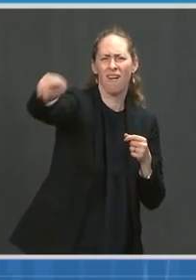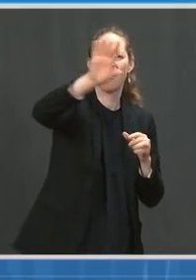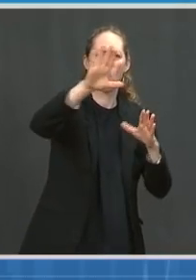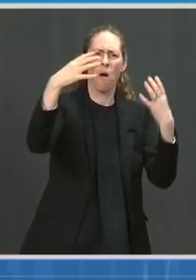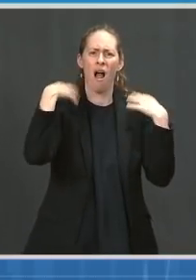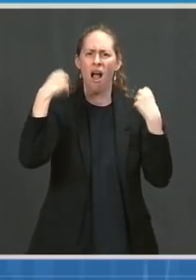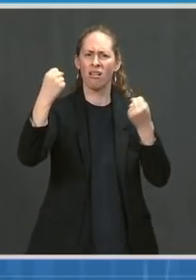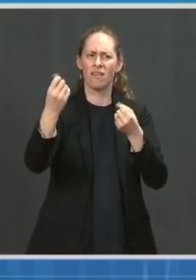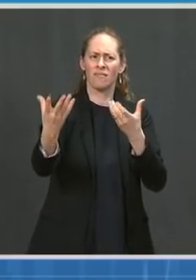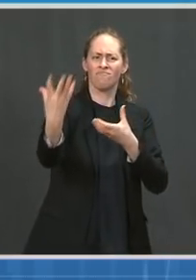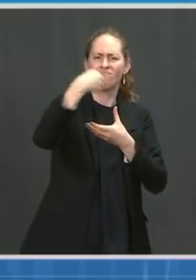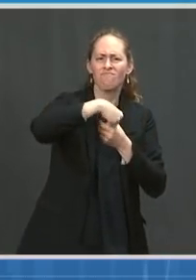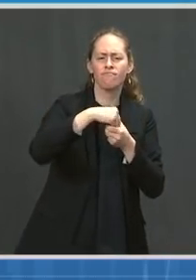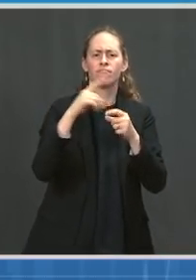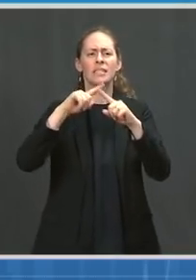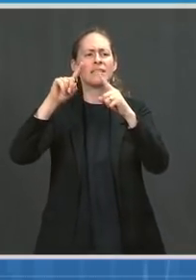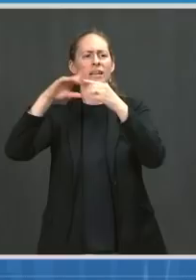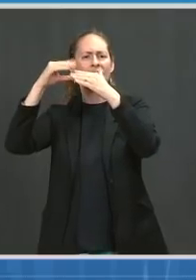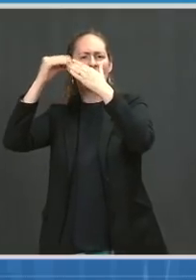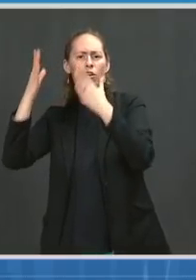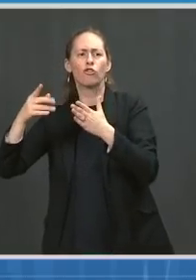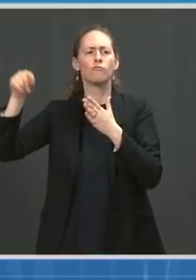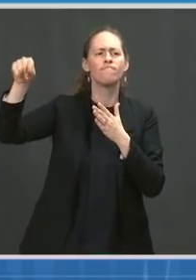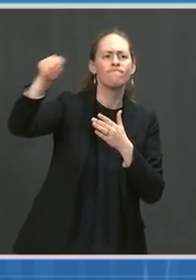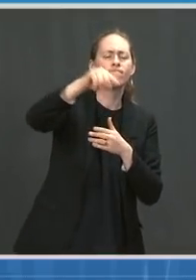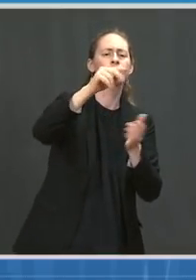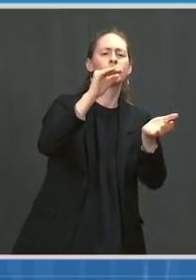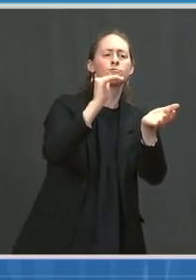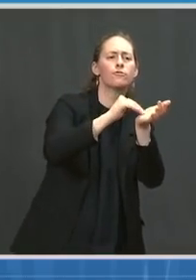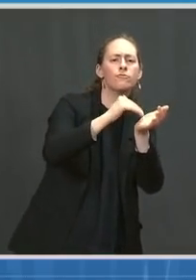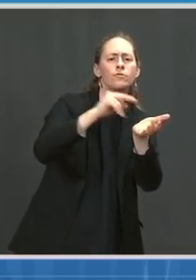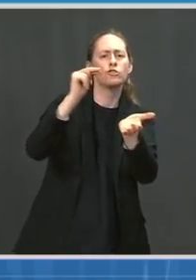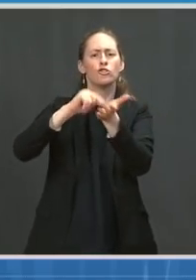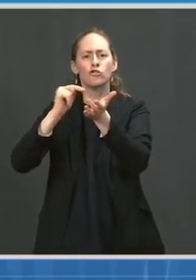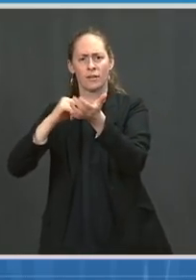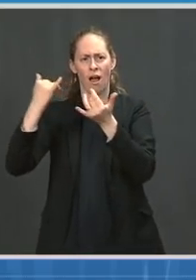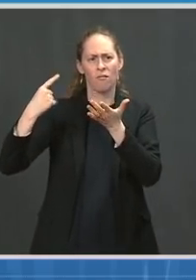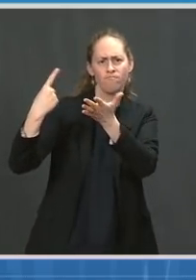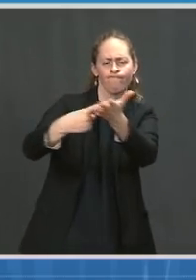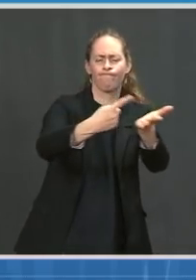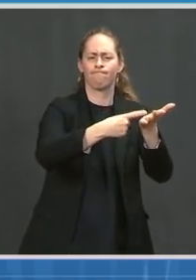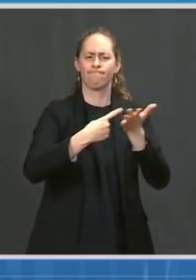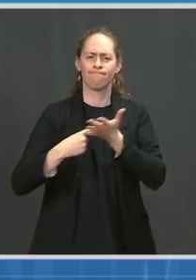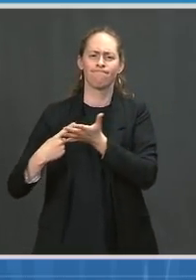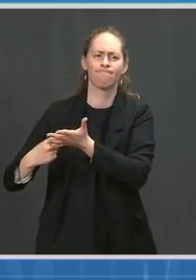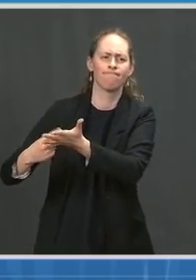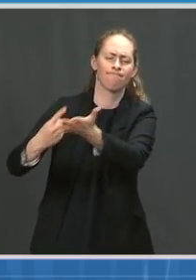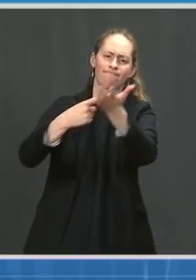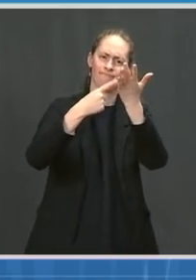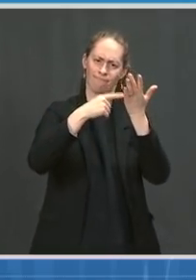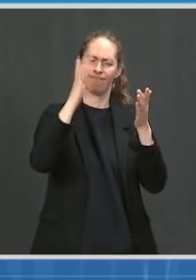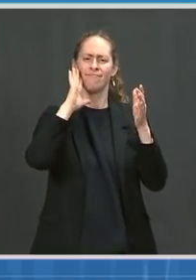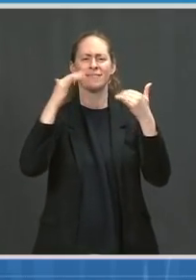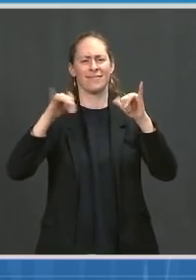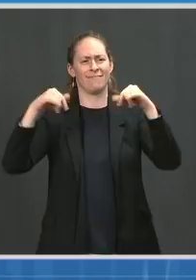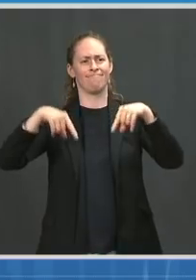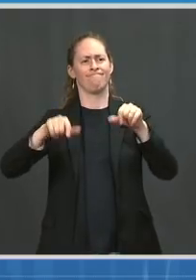clinicians, and medical experts. And our public health officials will continue to appear on television, radio,